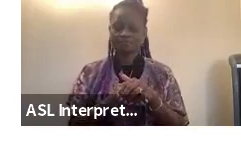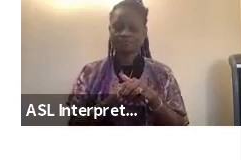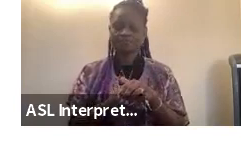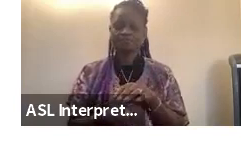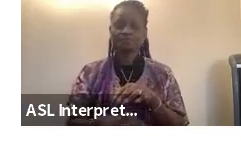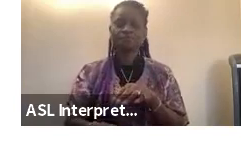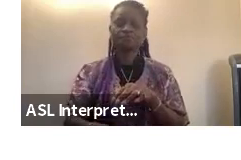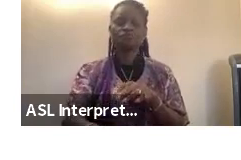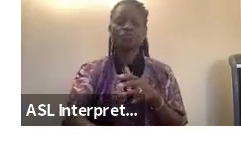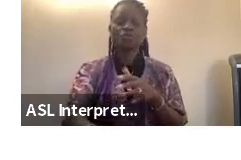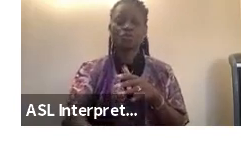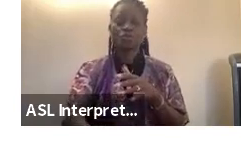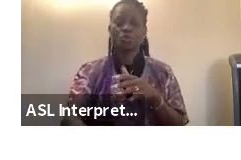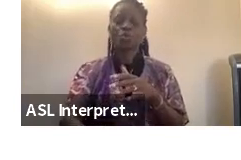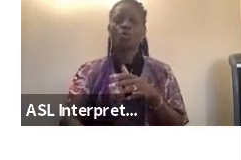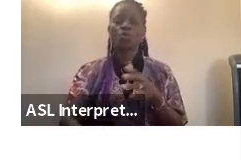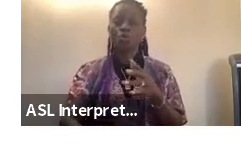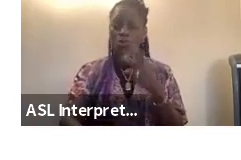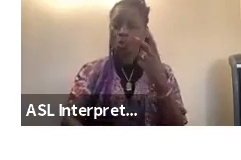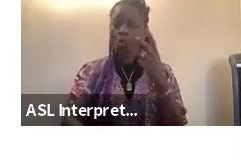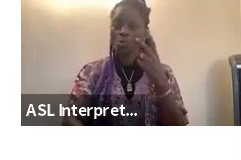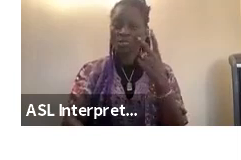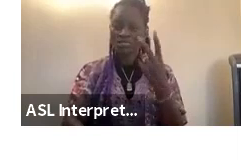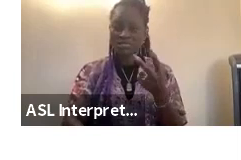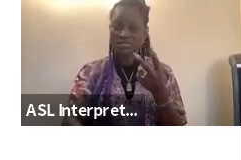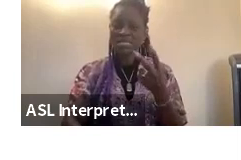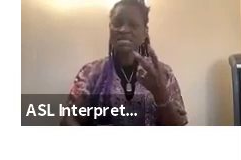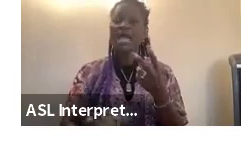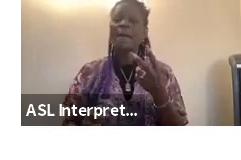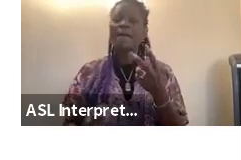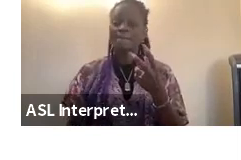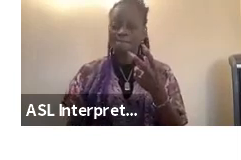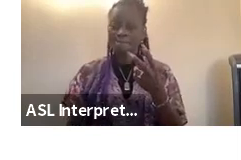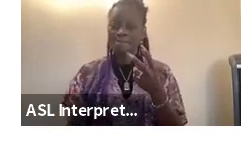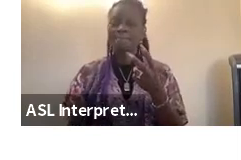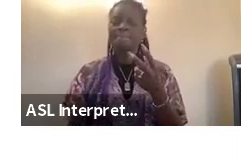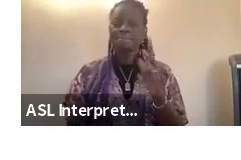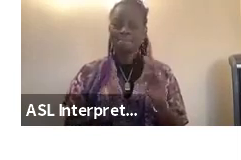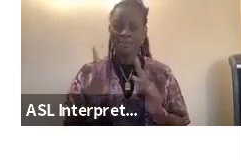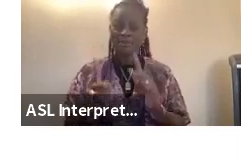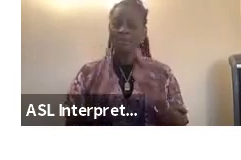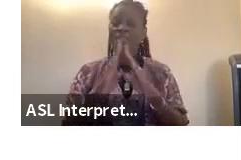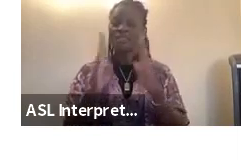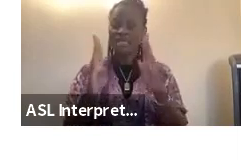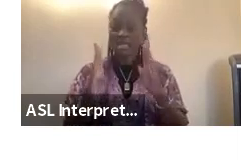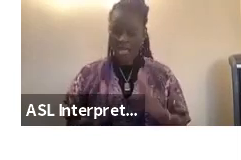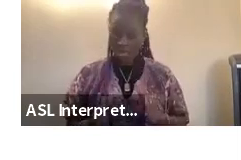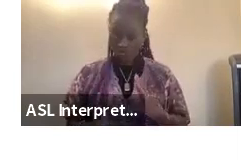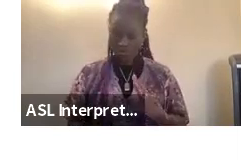we continue to see household transmission as the most common source of transmission,